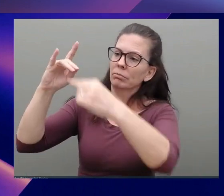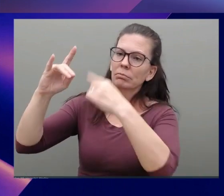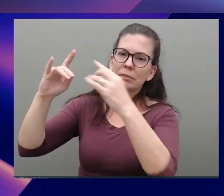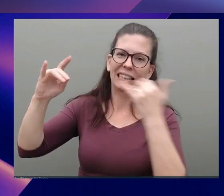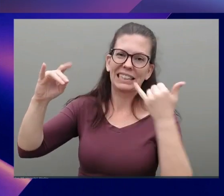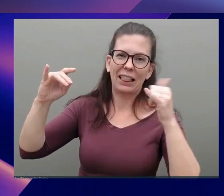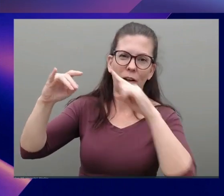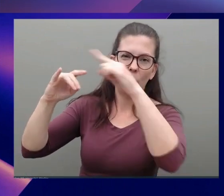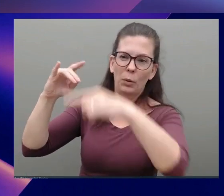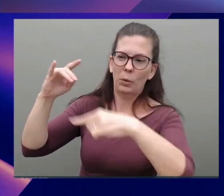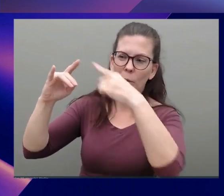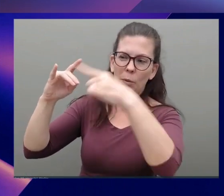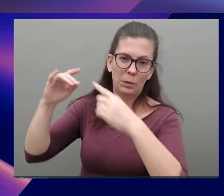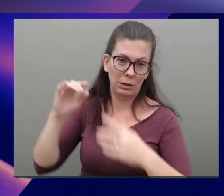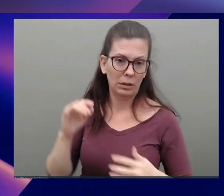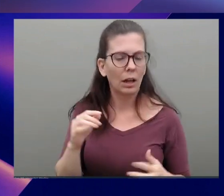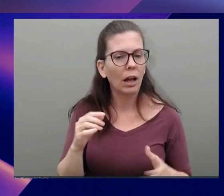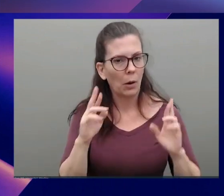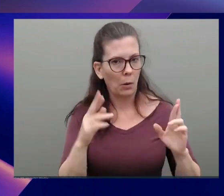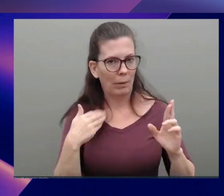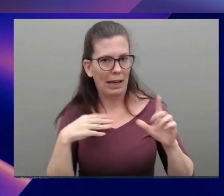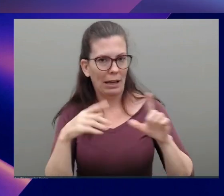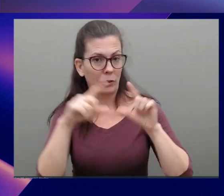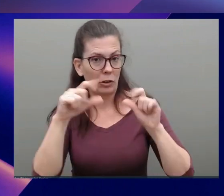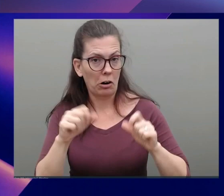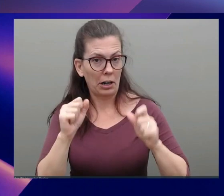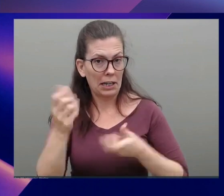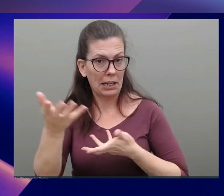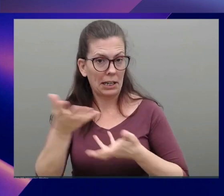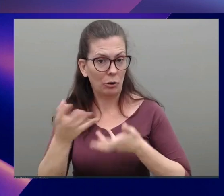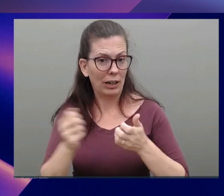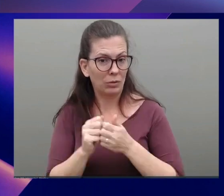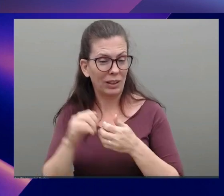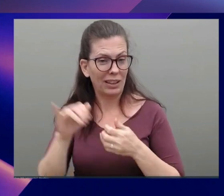I hope I have the cards to interact with this yellow drone. Let's see.